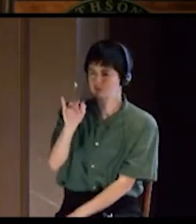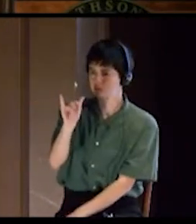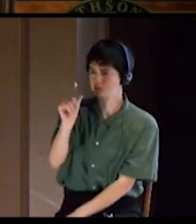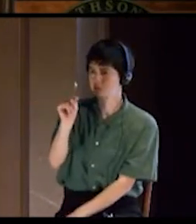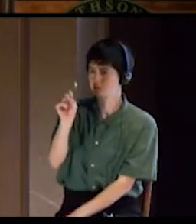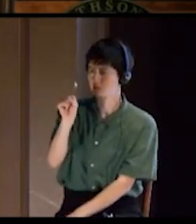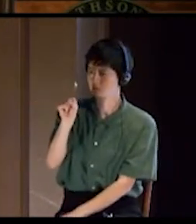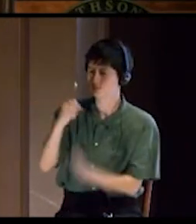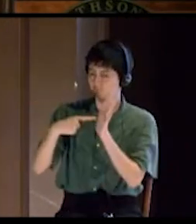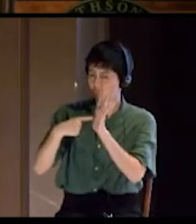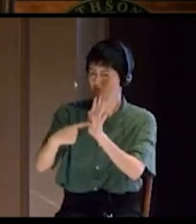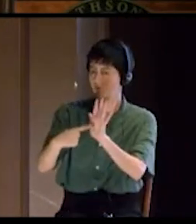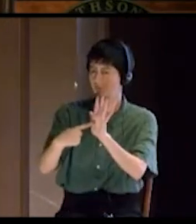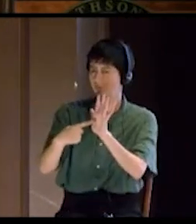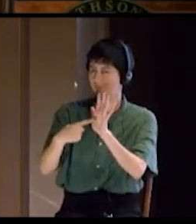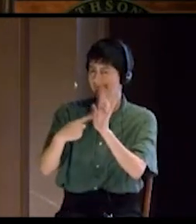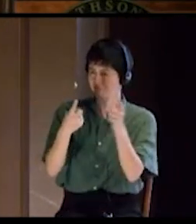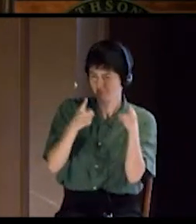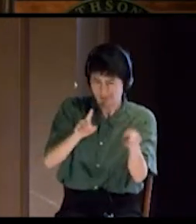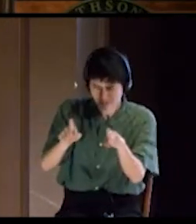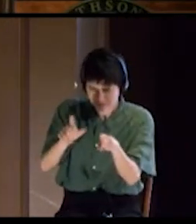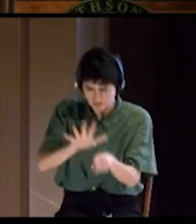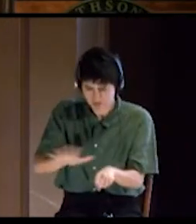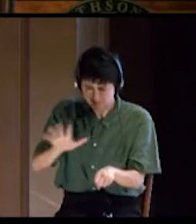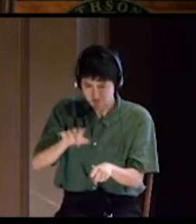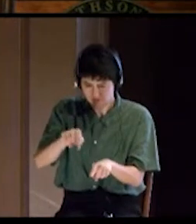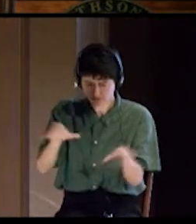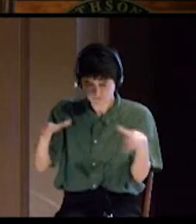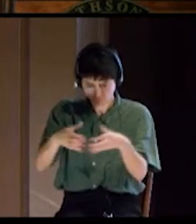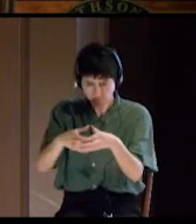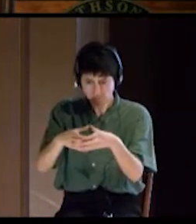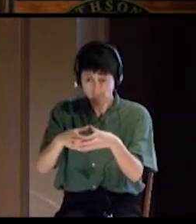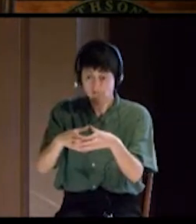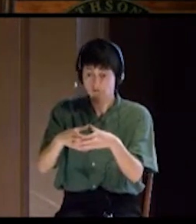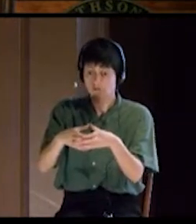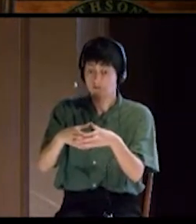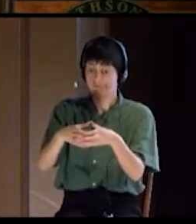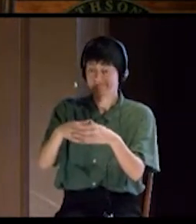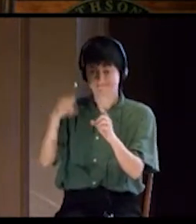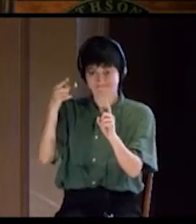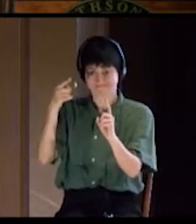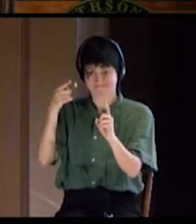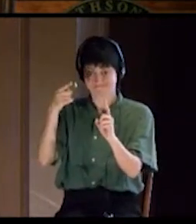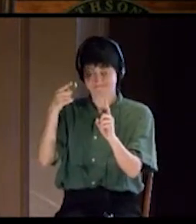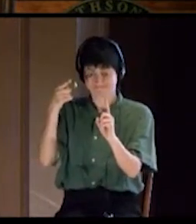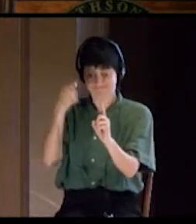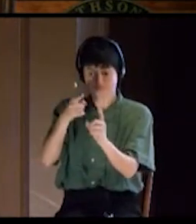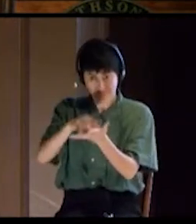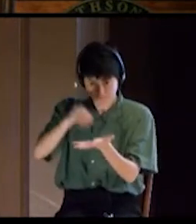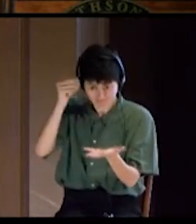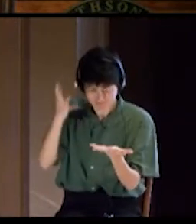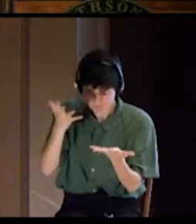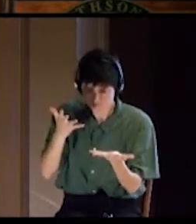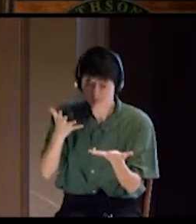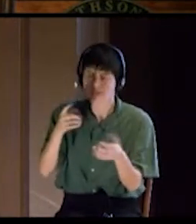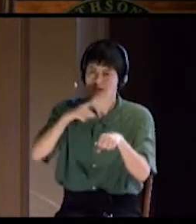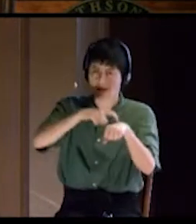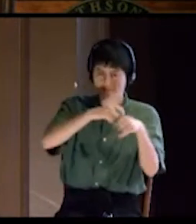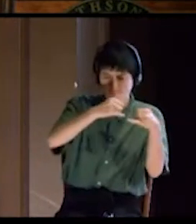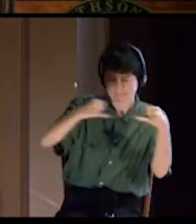that in general, these animals increased in size through time and increased in size at different rates and in different directions.